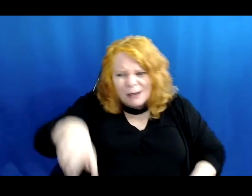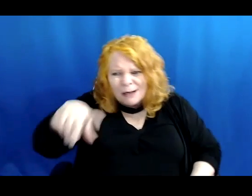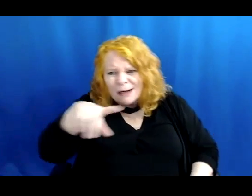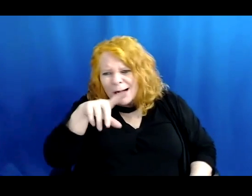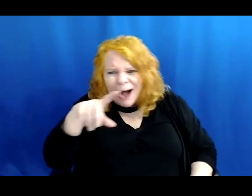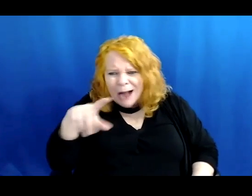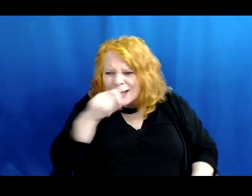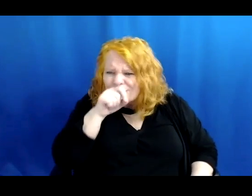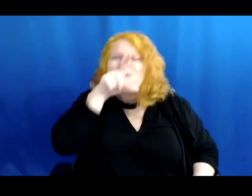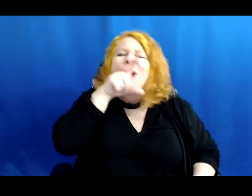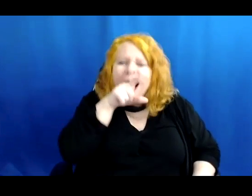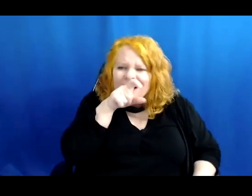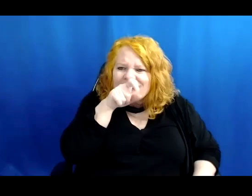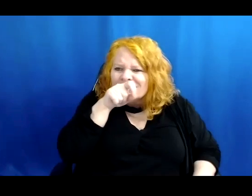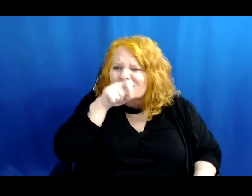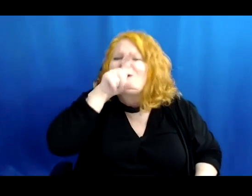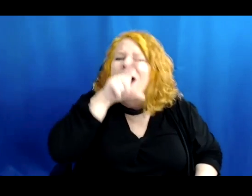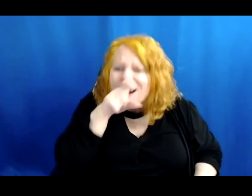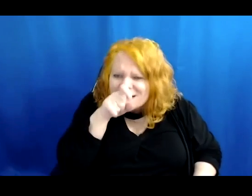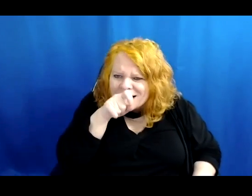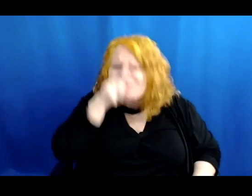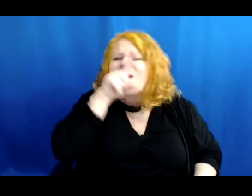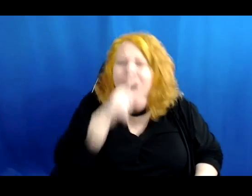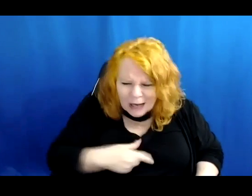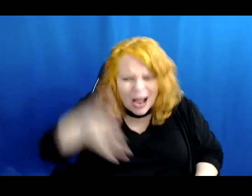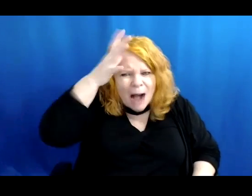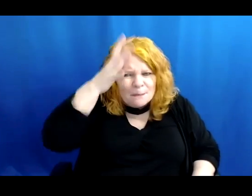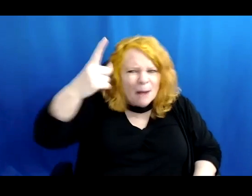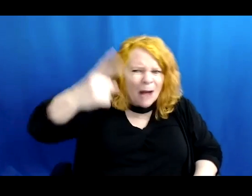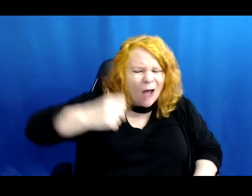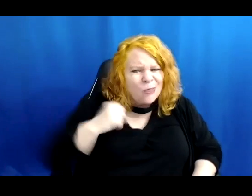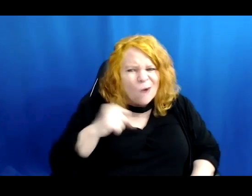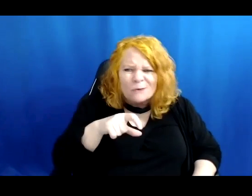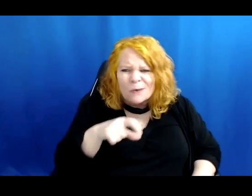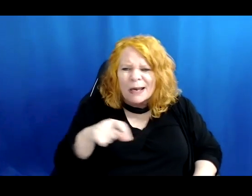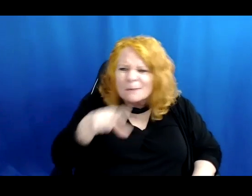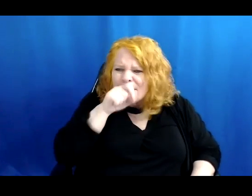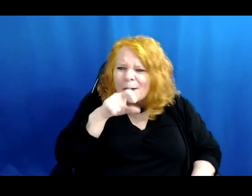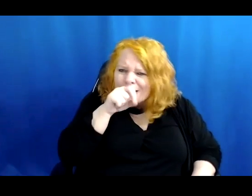Squawk. Squawk. Squawk. I am Papa the One-winged Parrot, squawk! Squawk."